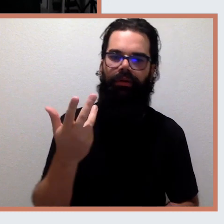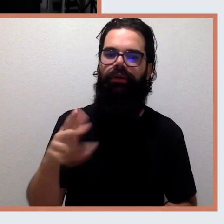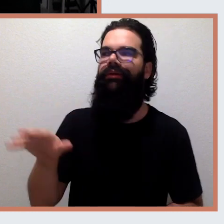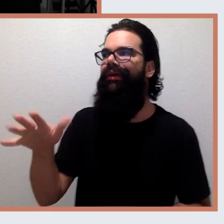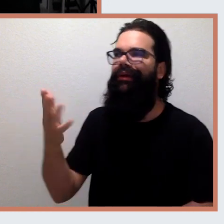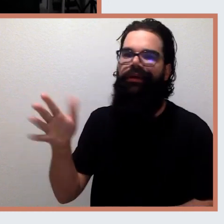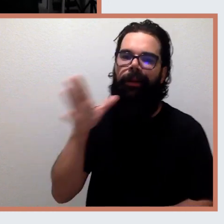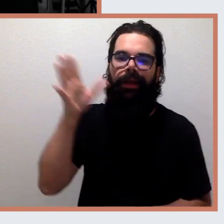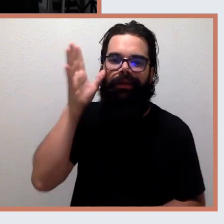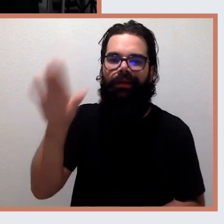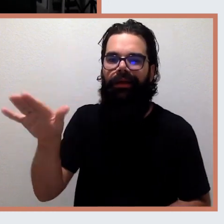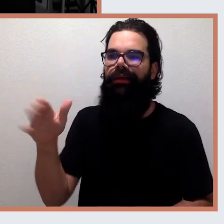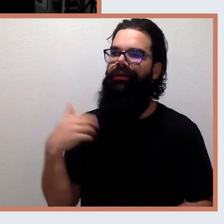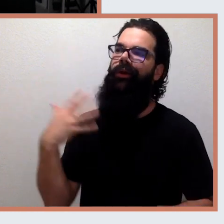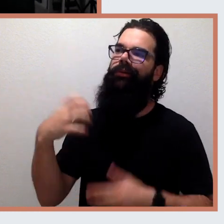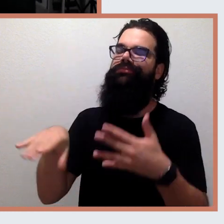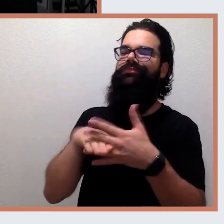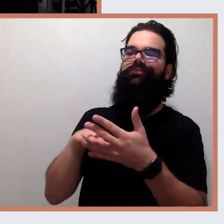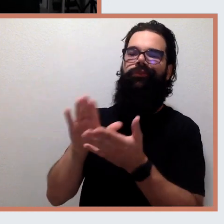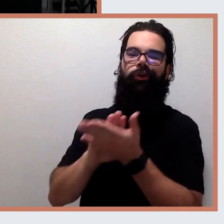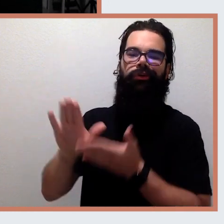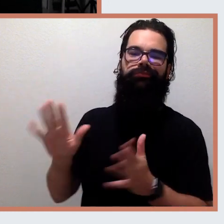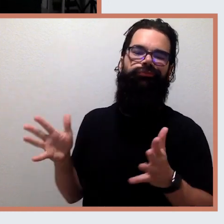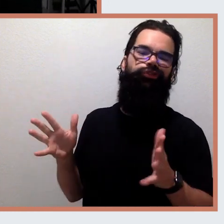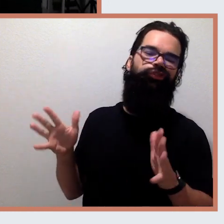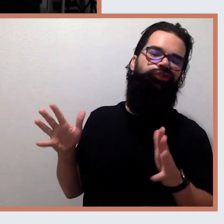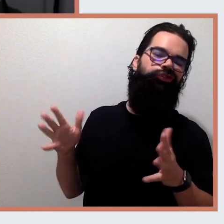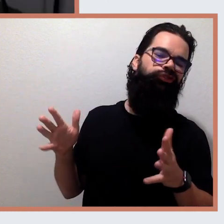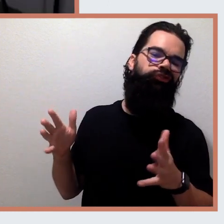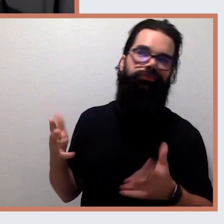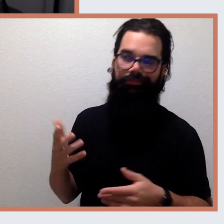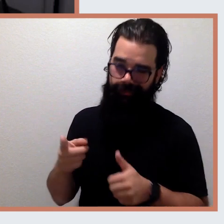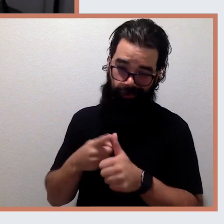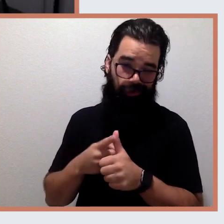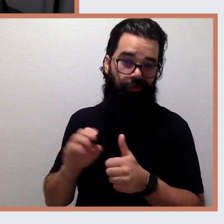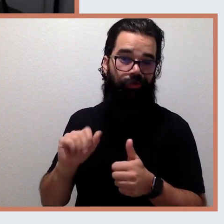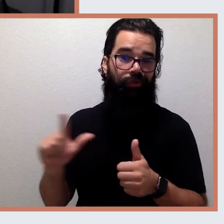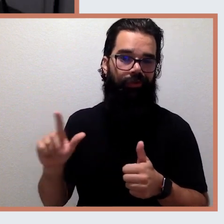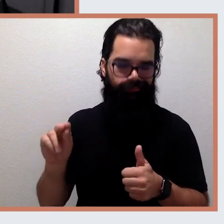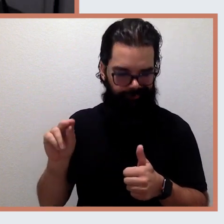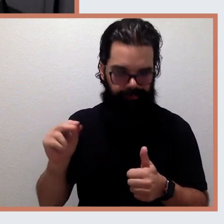So all right, I was like, "Cool, yeah, hey, Mom, Dad, I want to take a year off college." And at first, no.